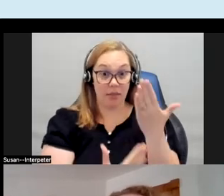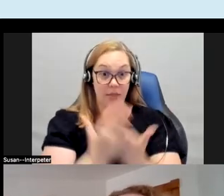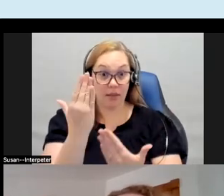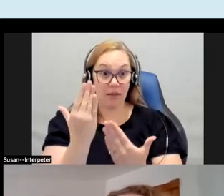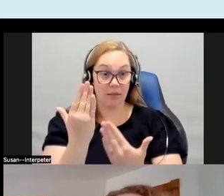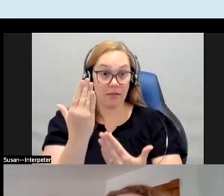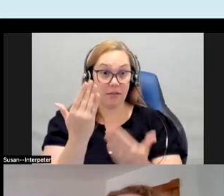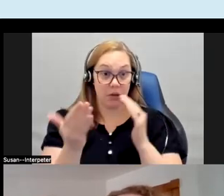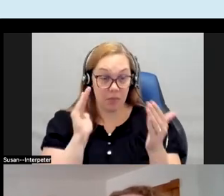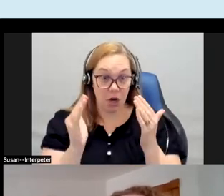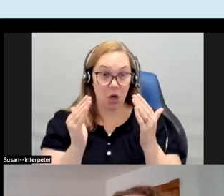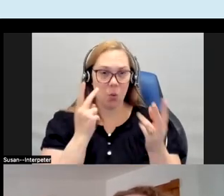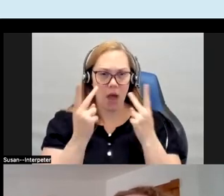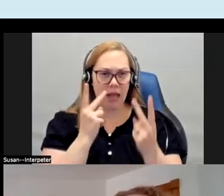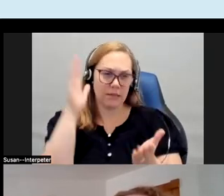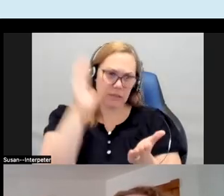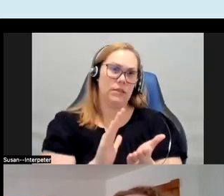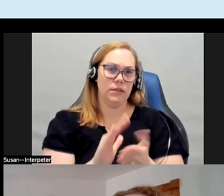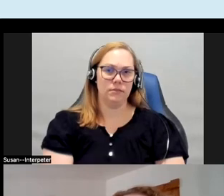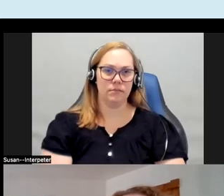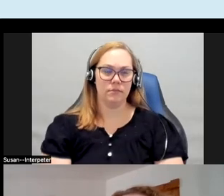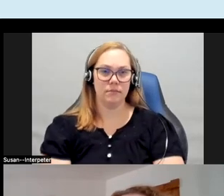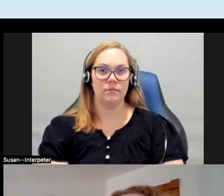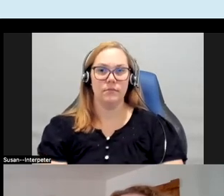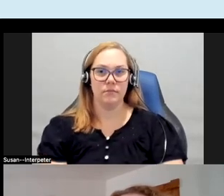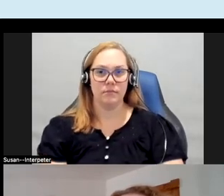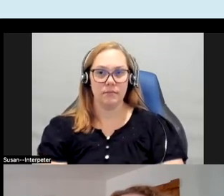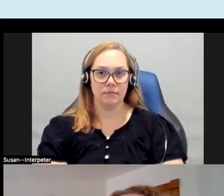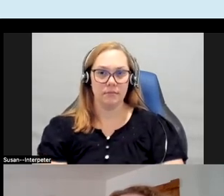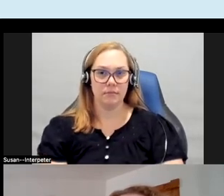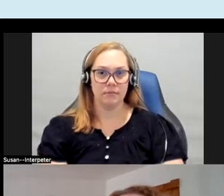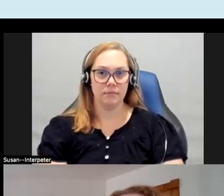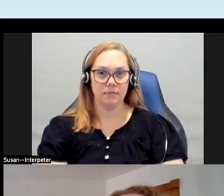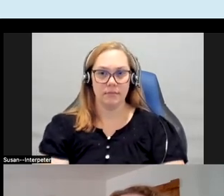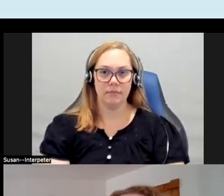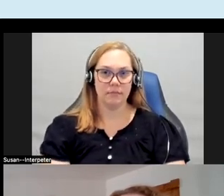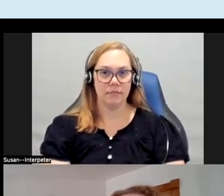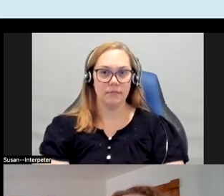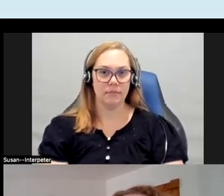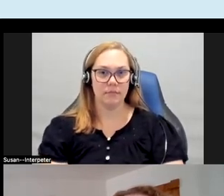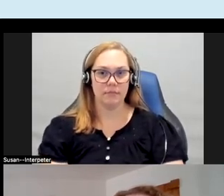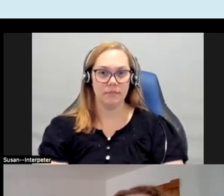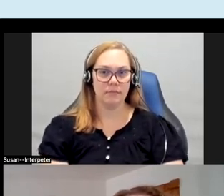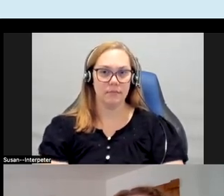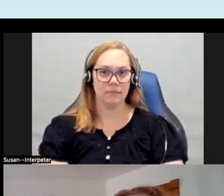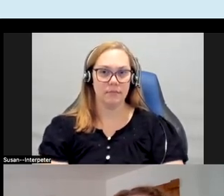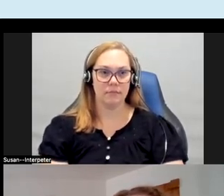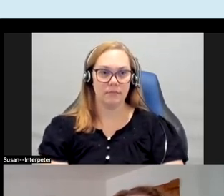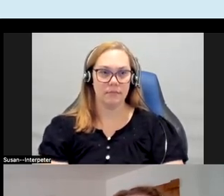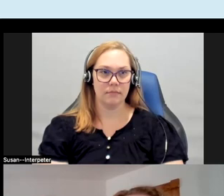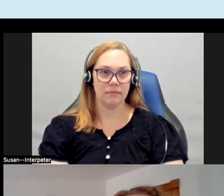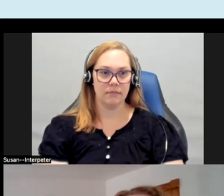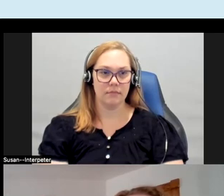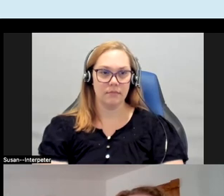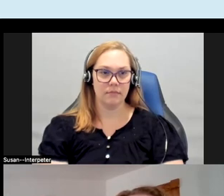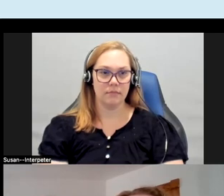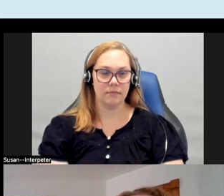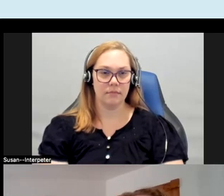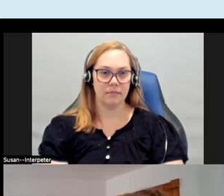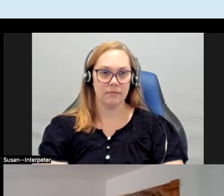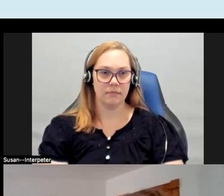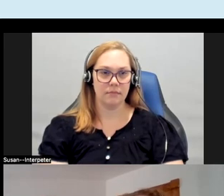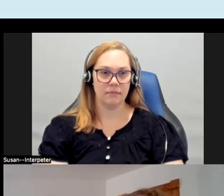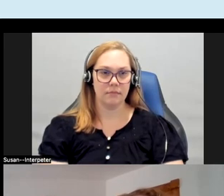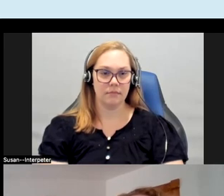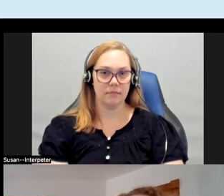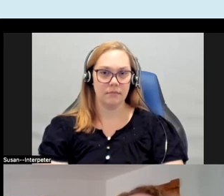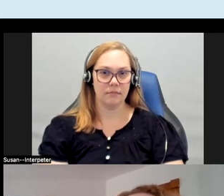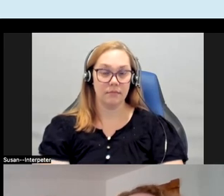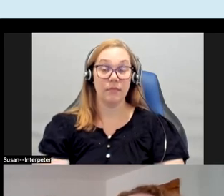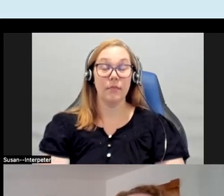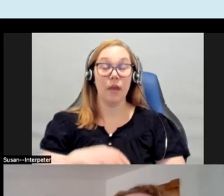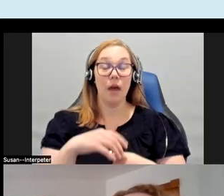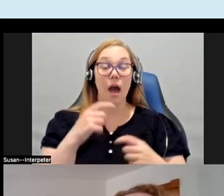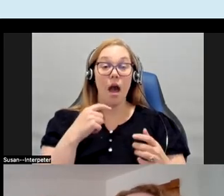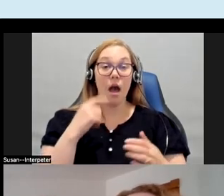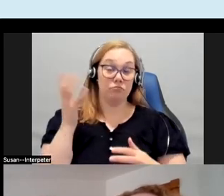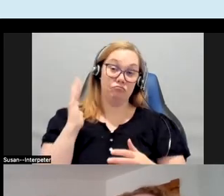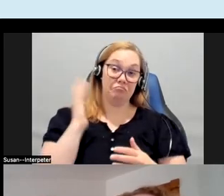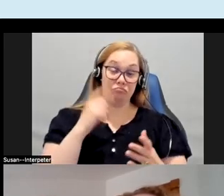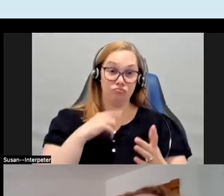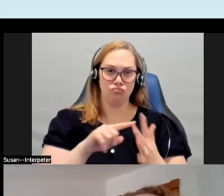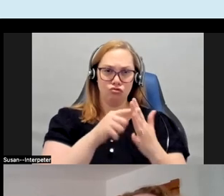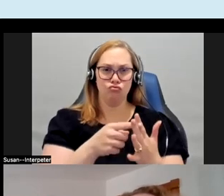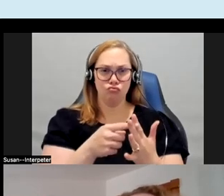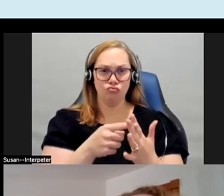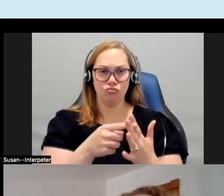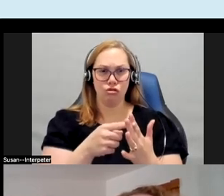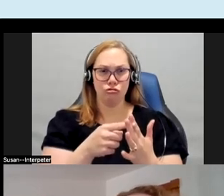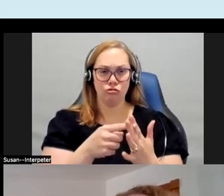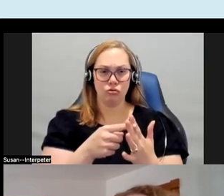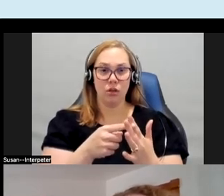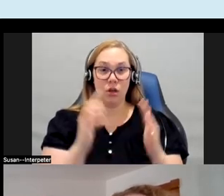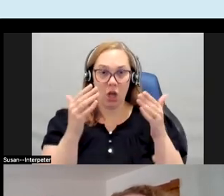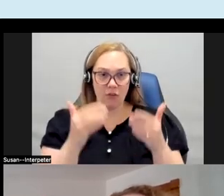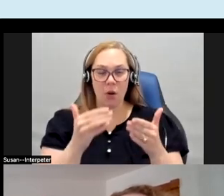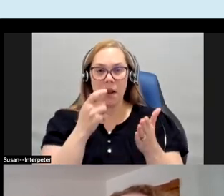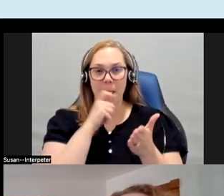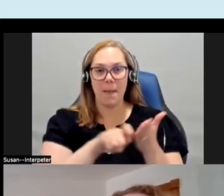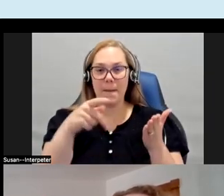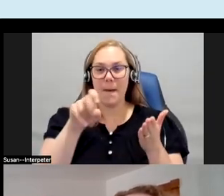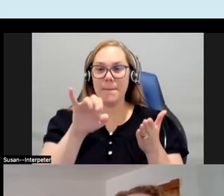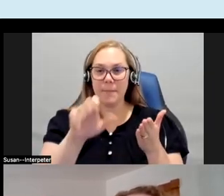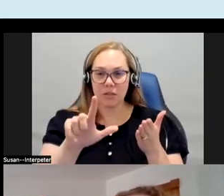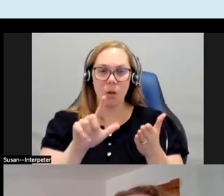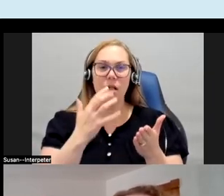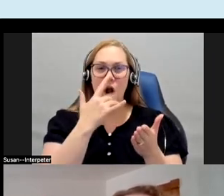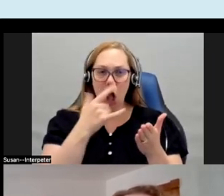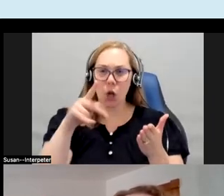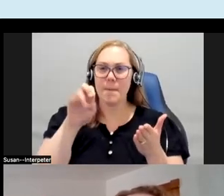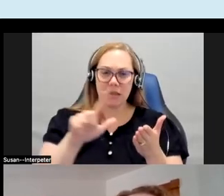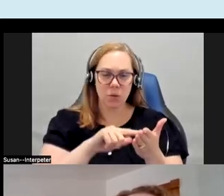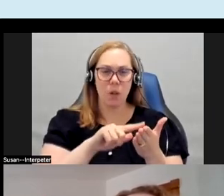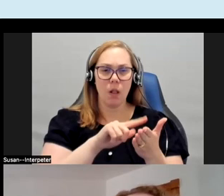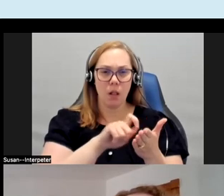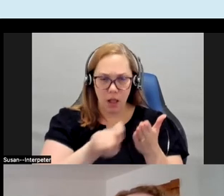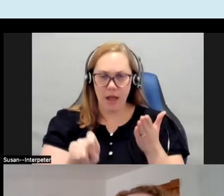eyes so when I started out I worked a lot in pencil colored pencil and a this is one